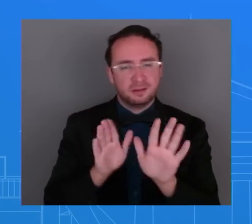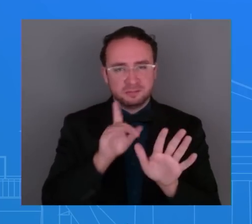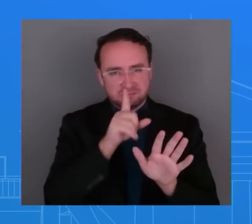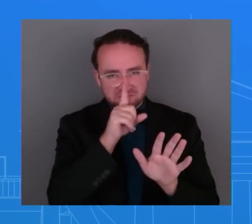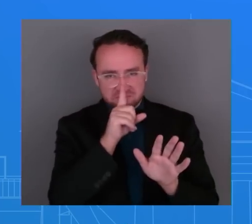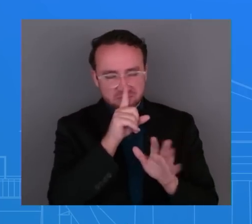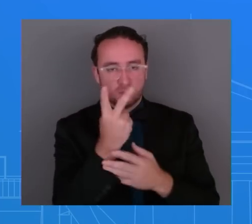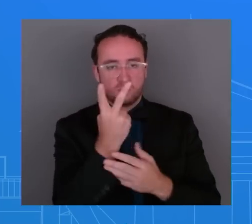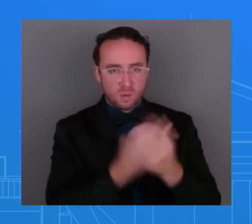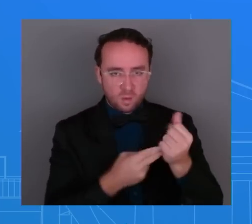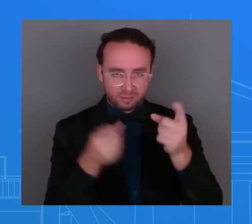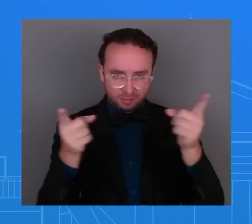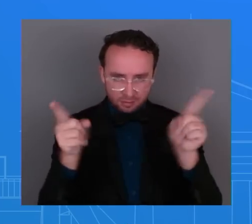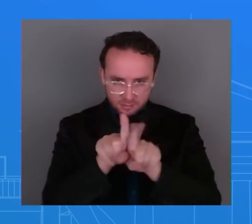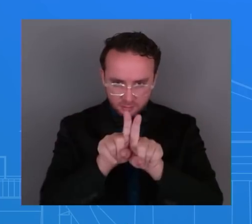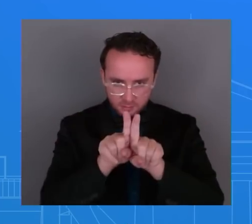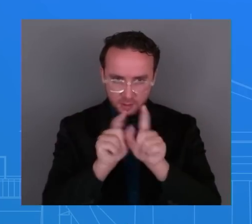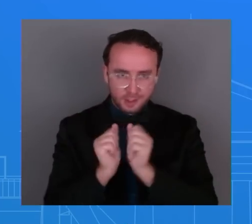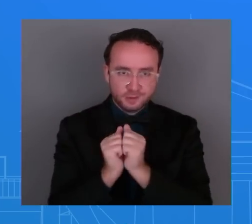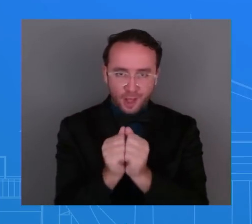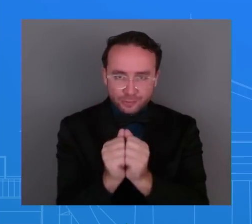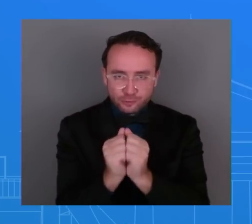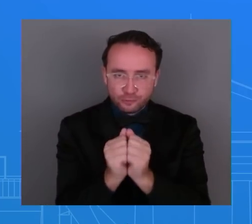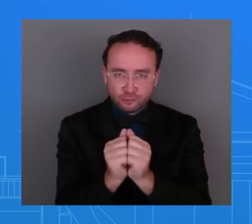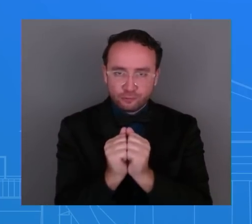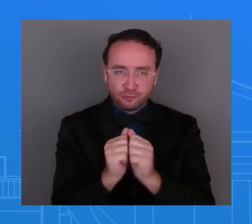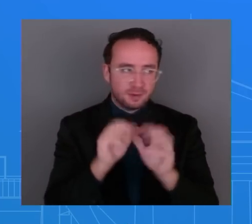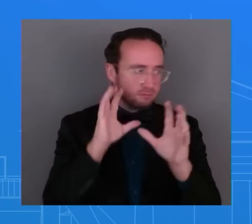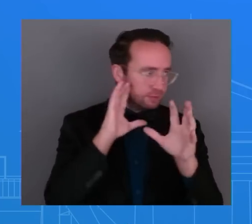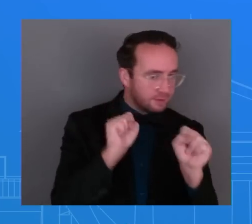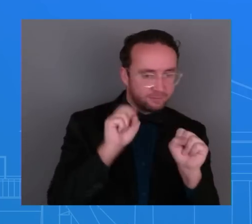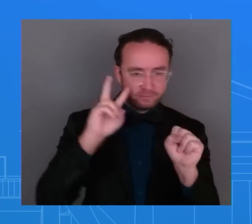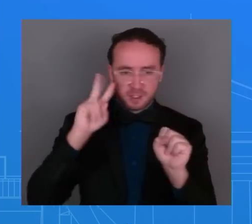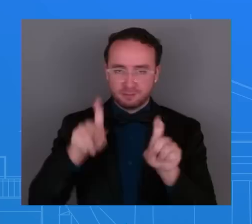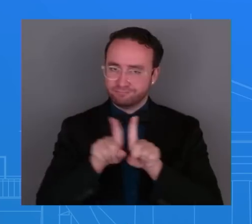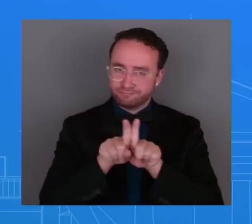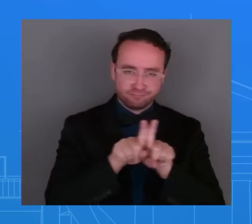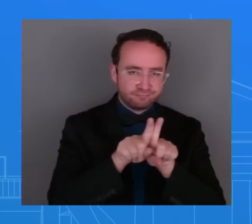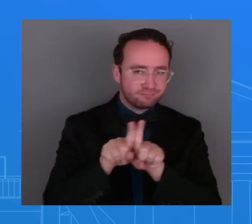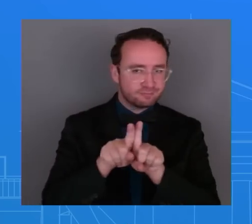for -- during this term and will continue to do so. You will see them together on Thursday in Maryland